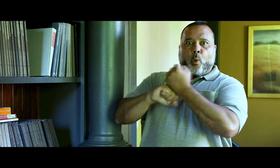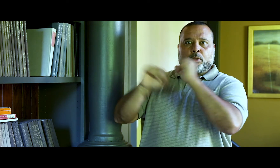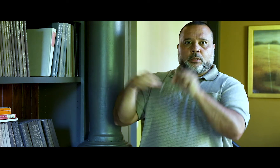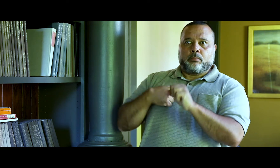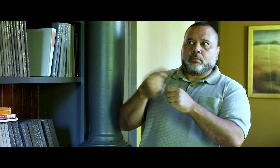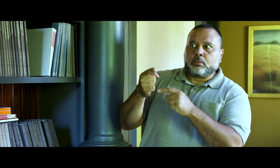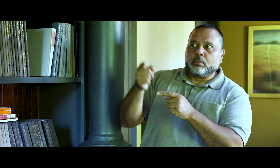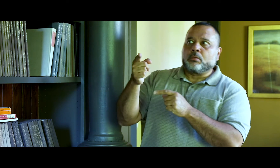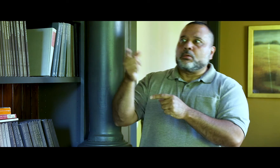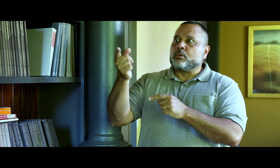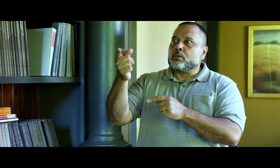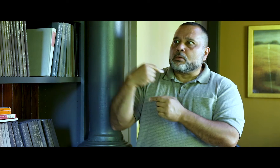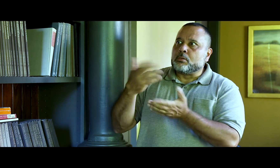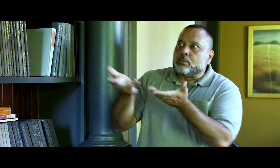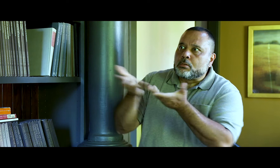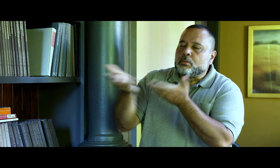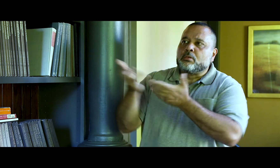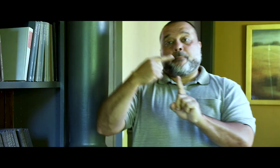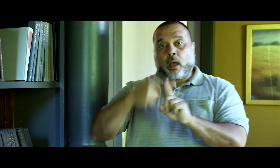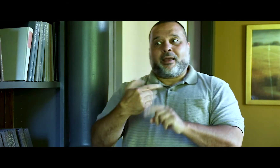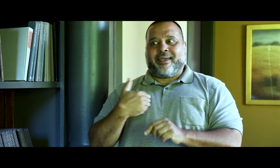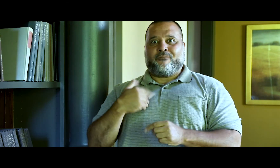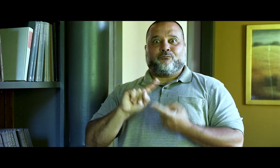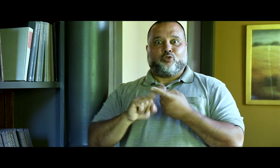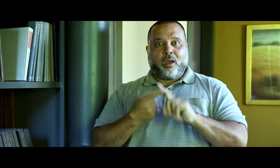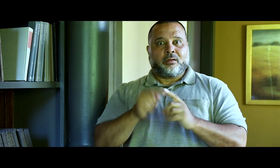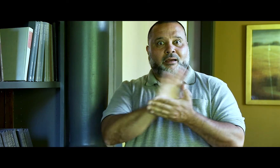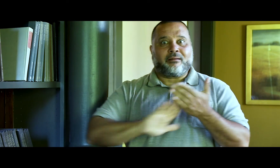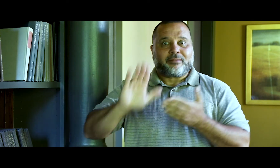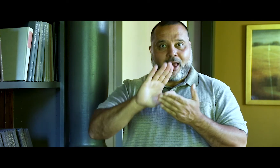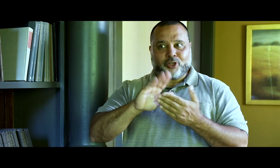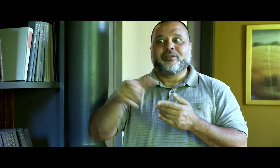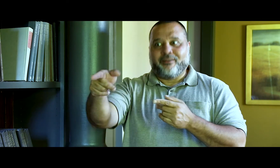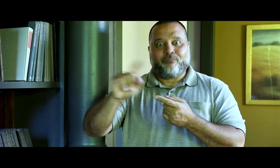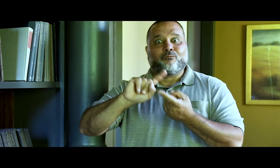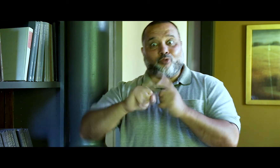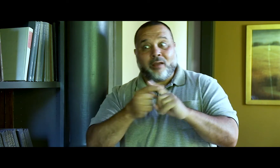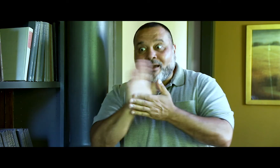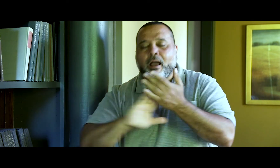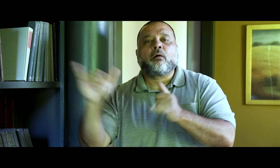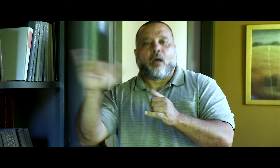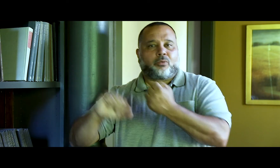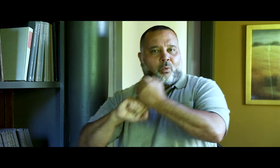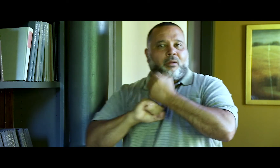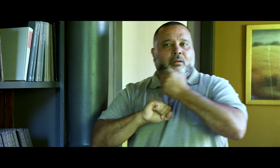I could talk to them about college and my future. I also had friends in college, who became part of my support system too.